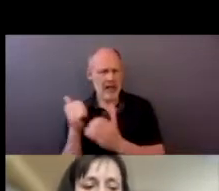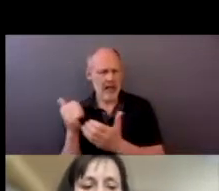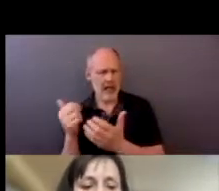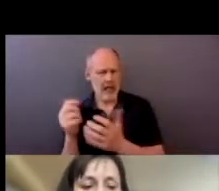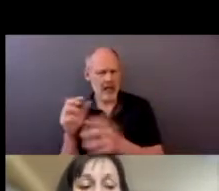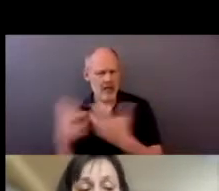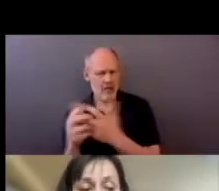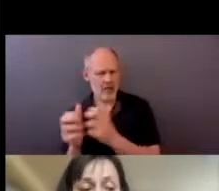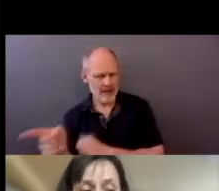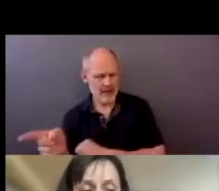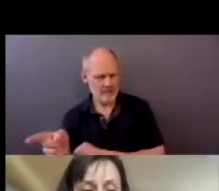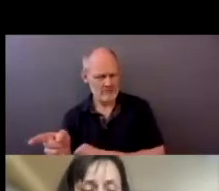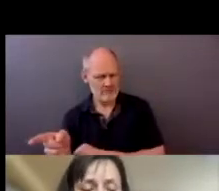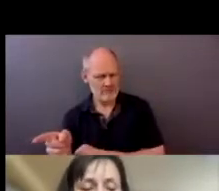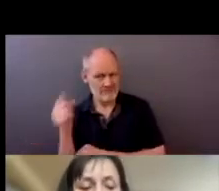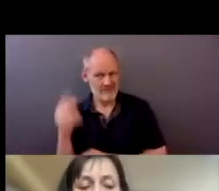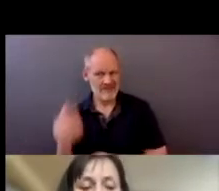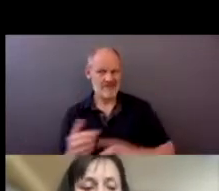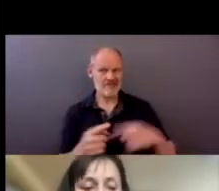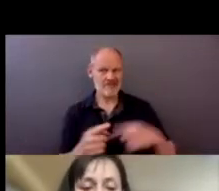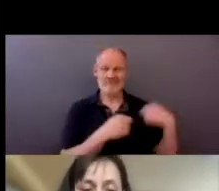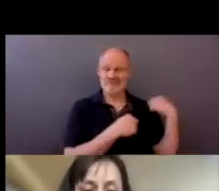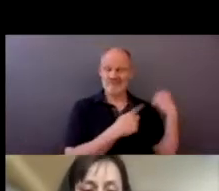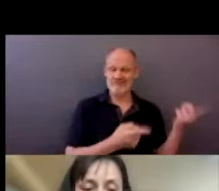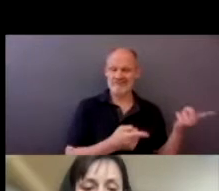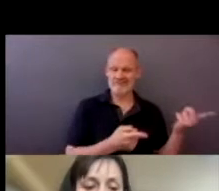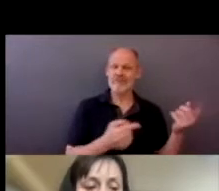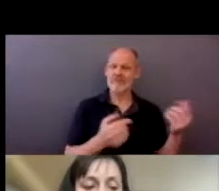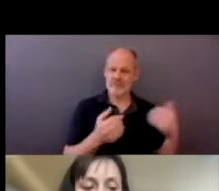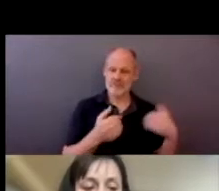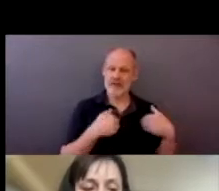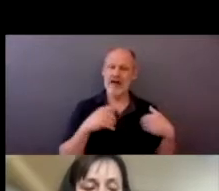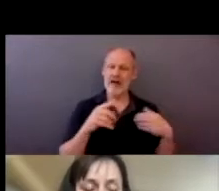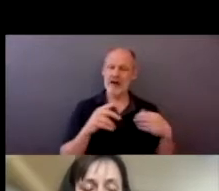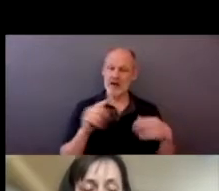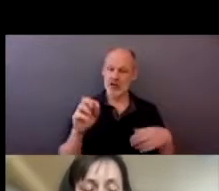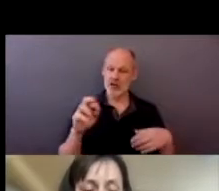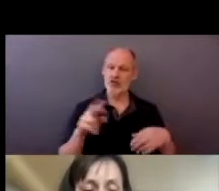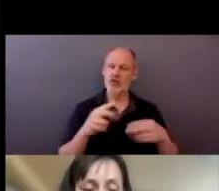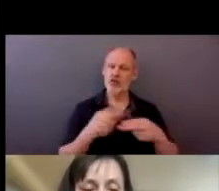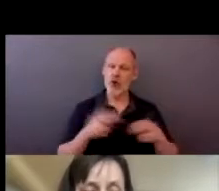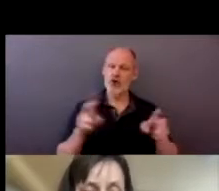consisted of touch tours. When the museums closed, we lost access to objects to touch.